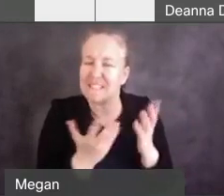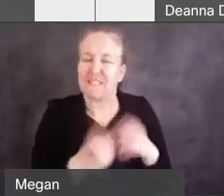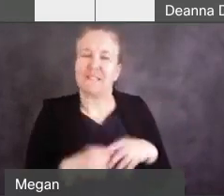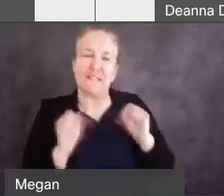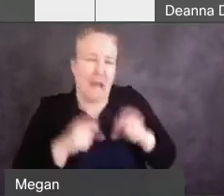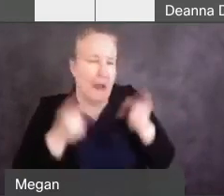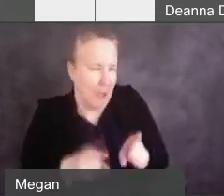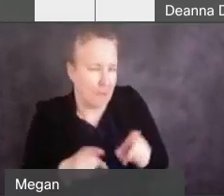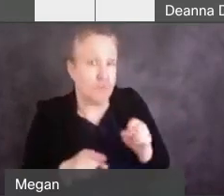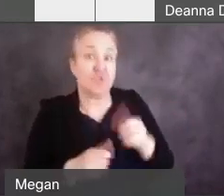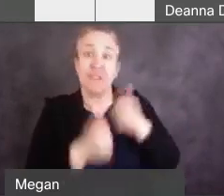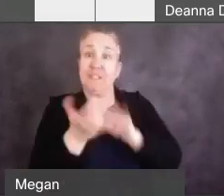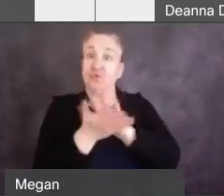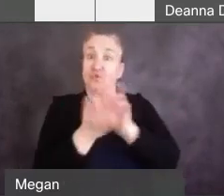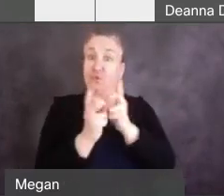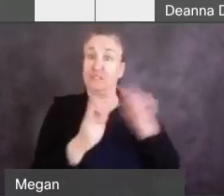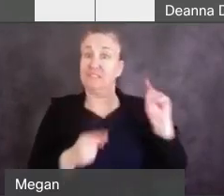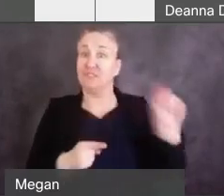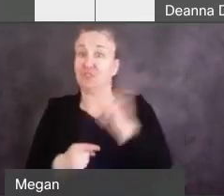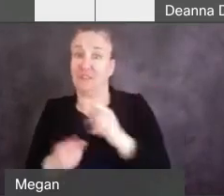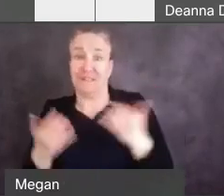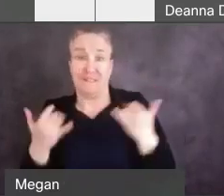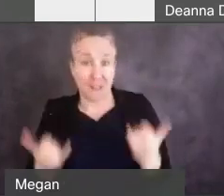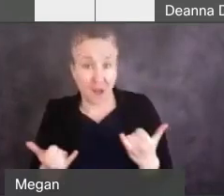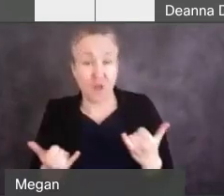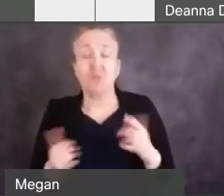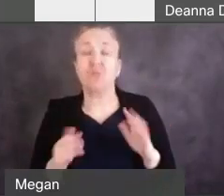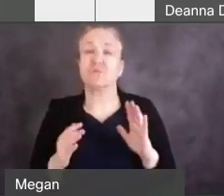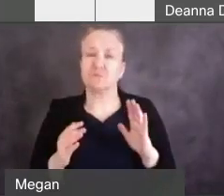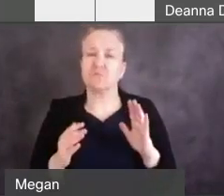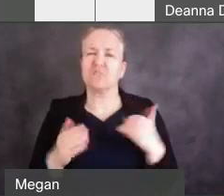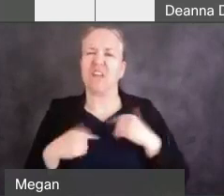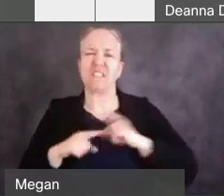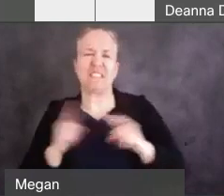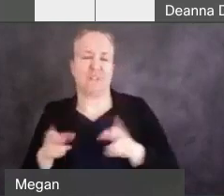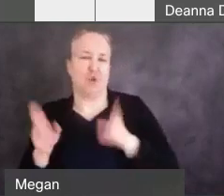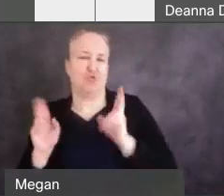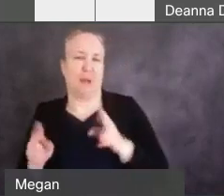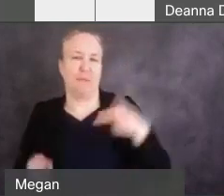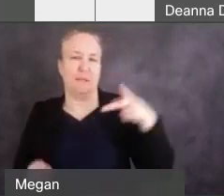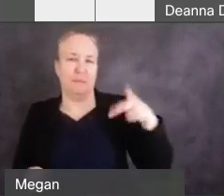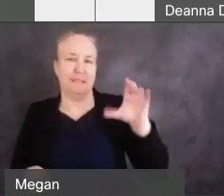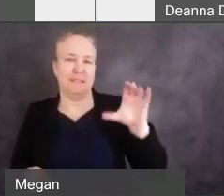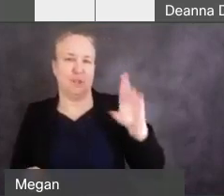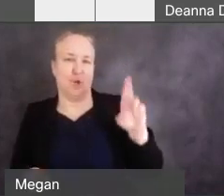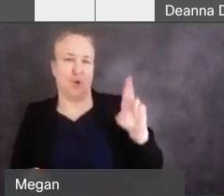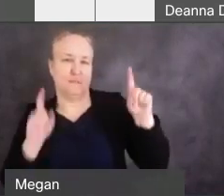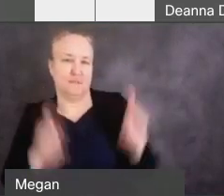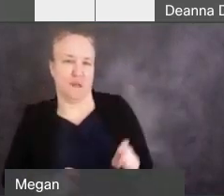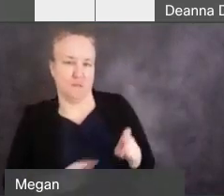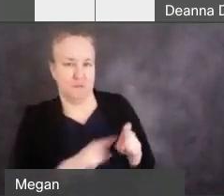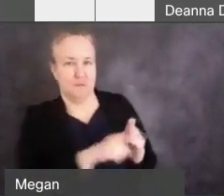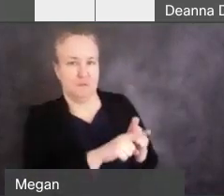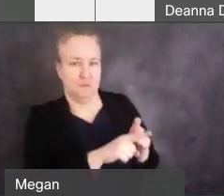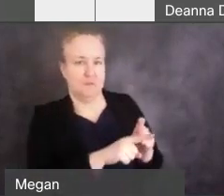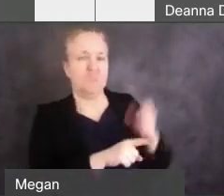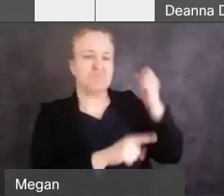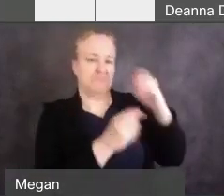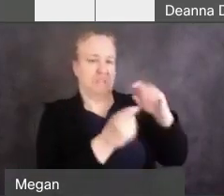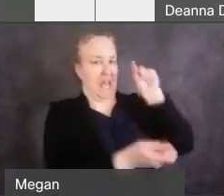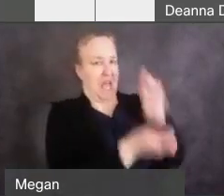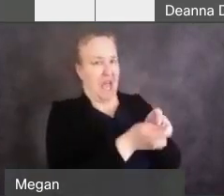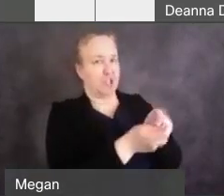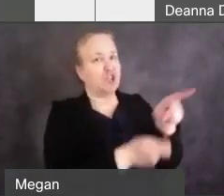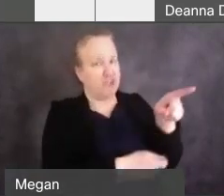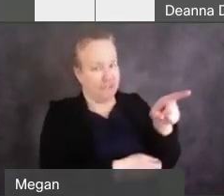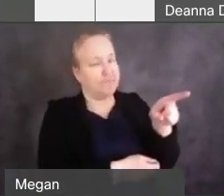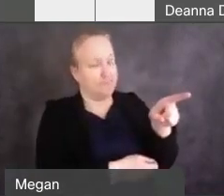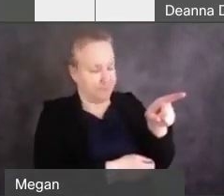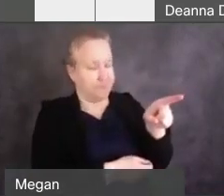of the districts now has a different rapid PCR test that is a very accurate test so if anyone